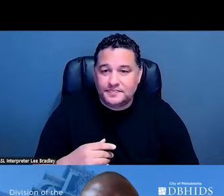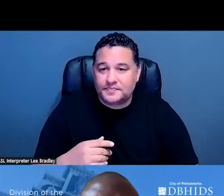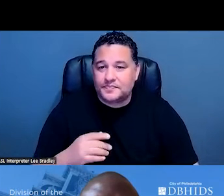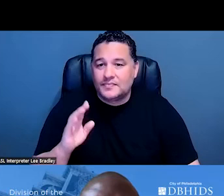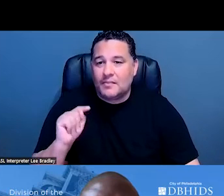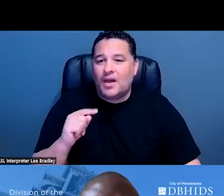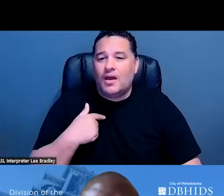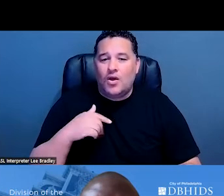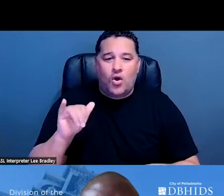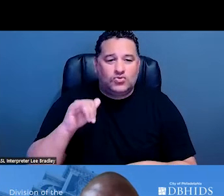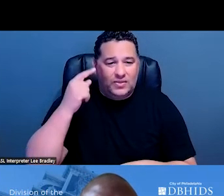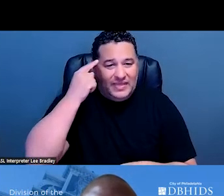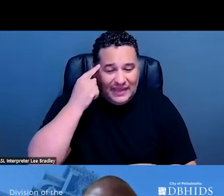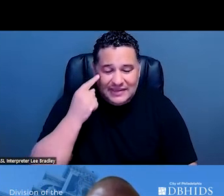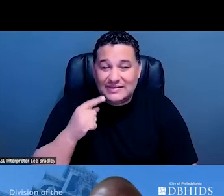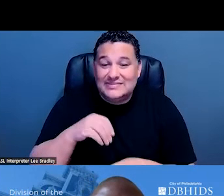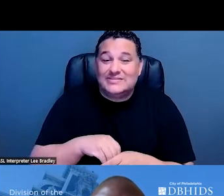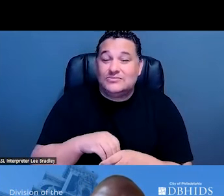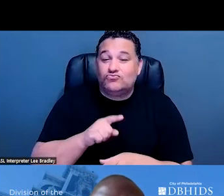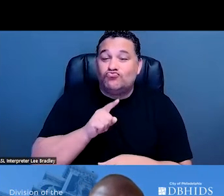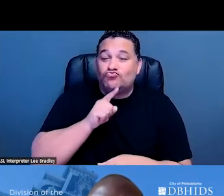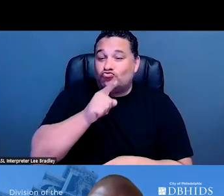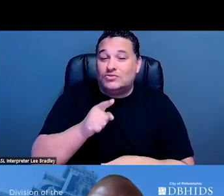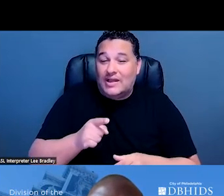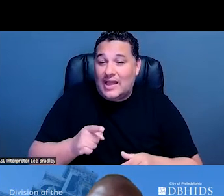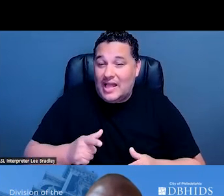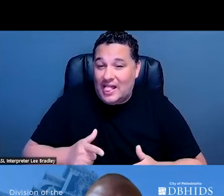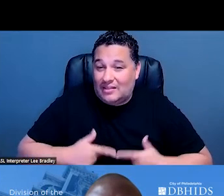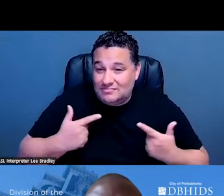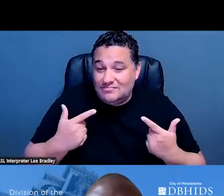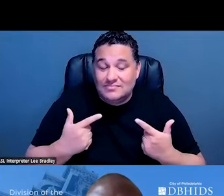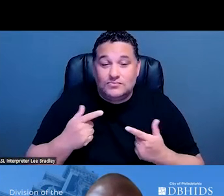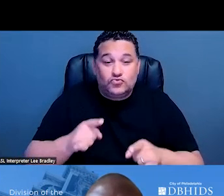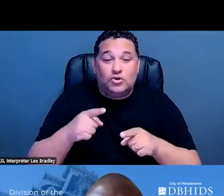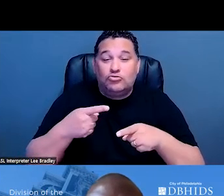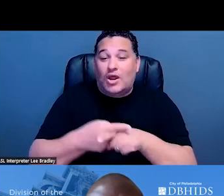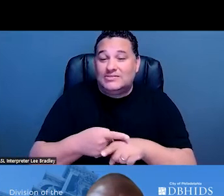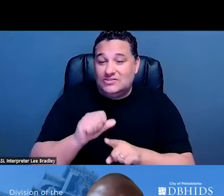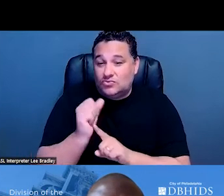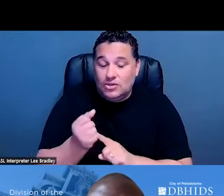THAT WERE BEING ESPOUSED HERE EARLIER. BUT I, ALSO THINK THAT, IN REALITY